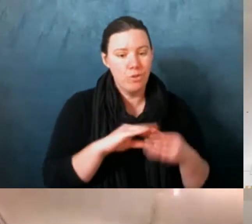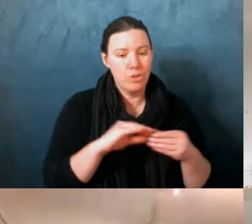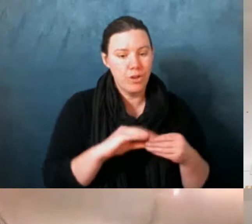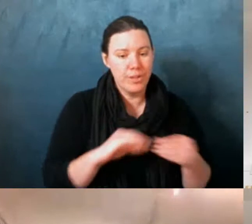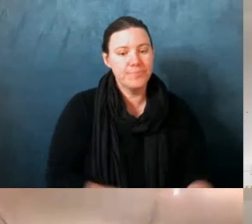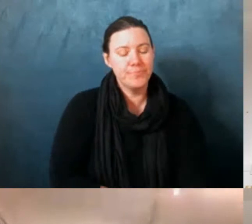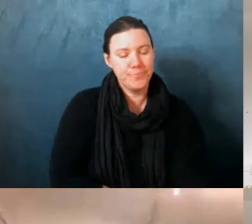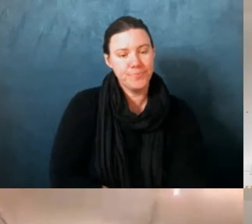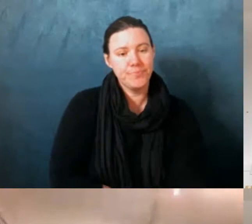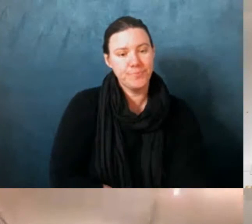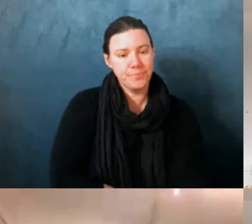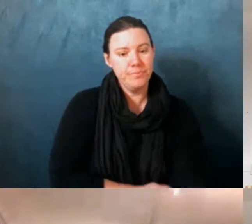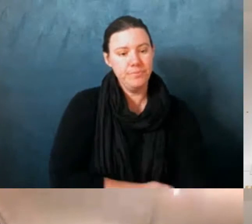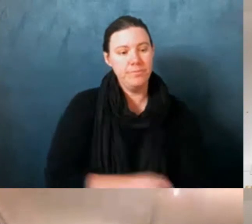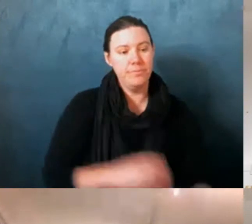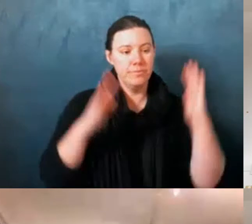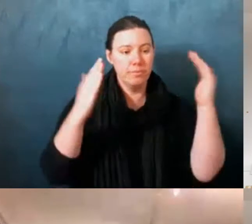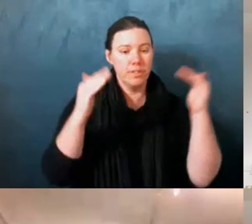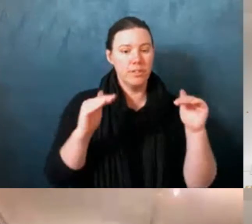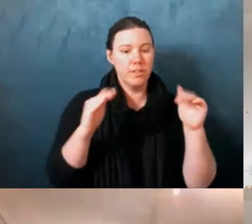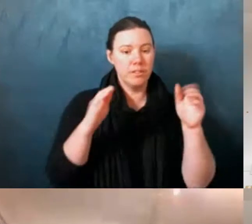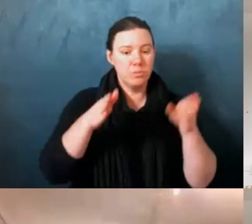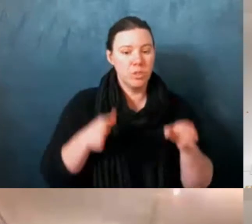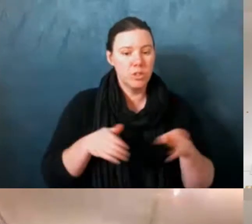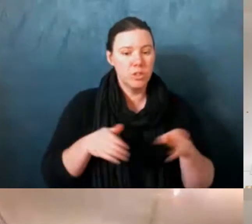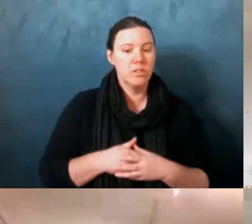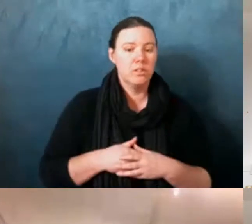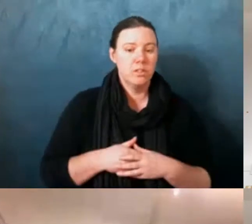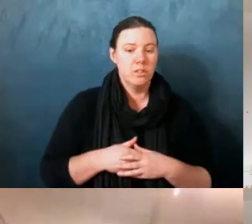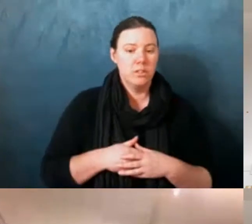[Ashley] The next hand up I have is Lindon Jordan.